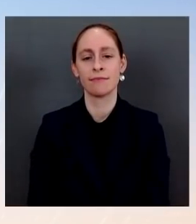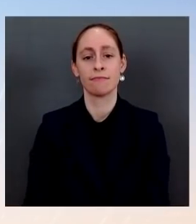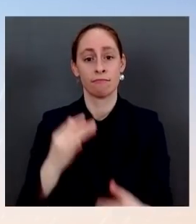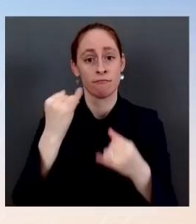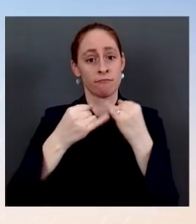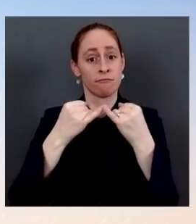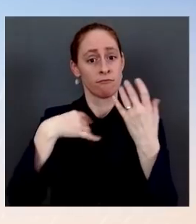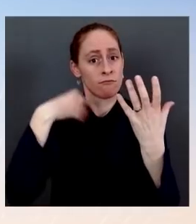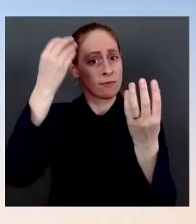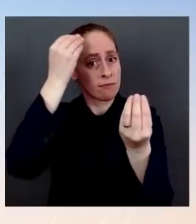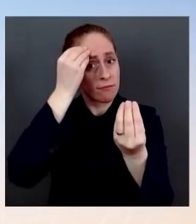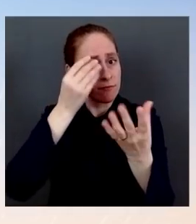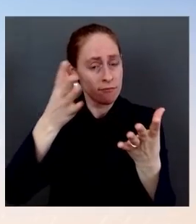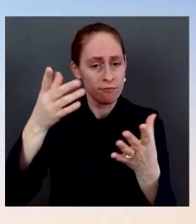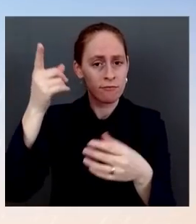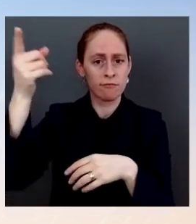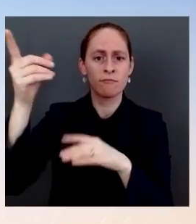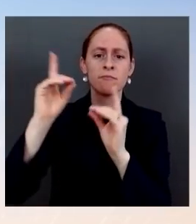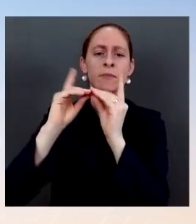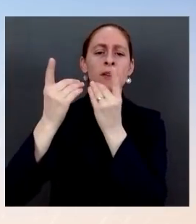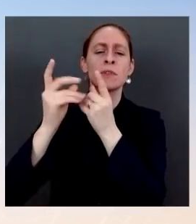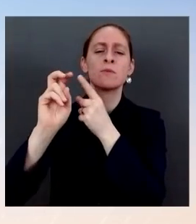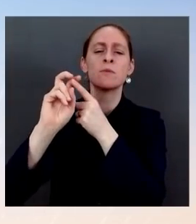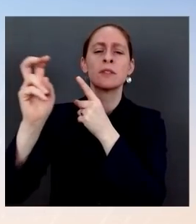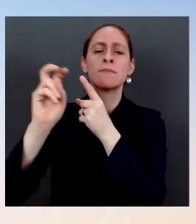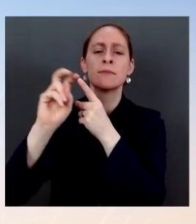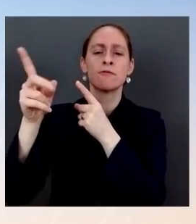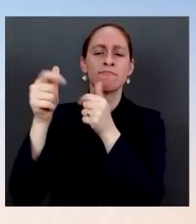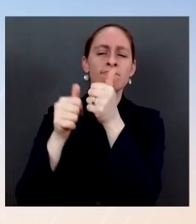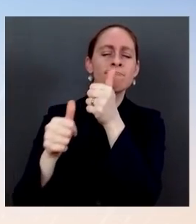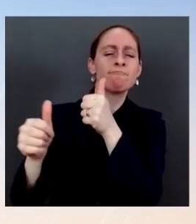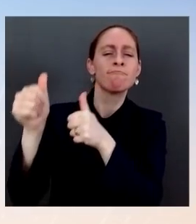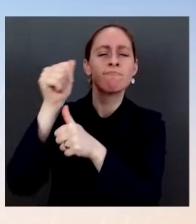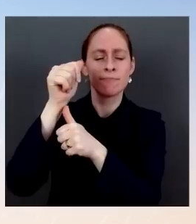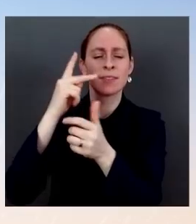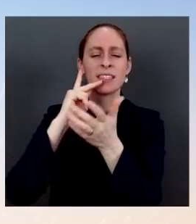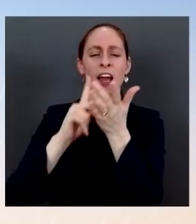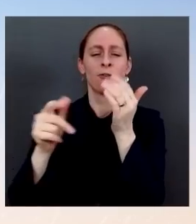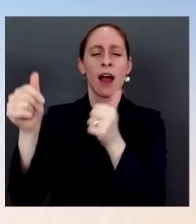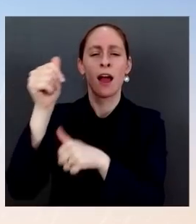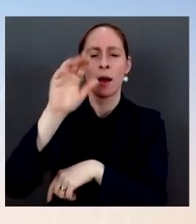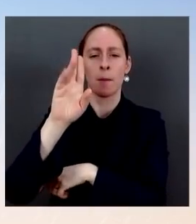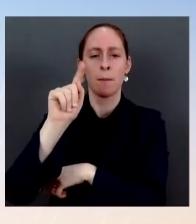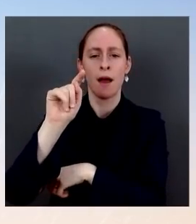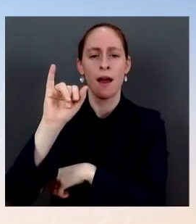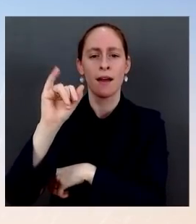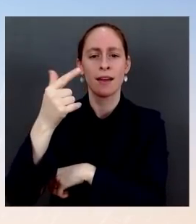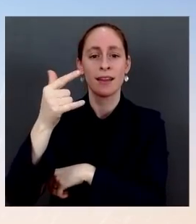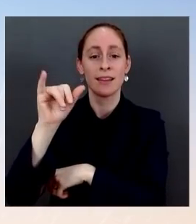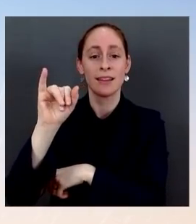to improve ports at 25 projects across the country through the Port Infrastructure Development Program.